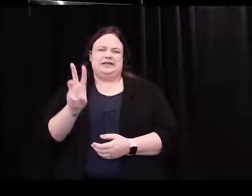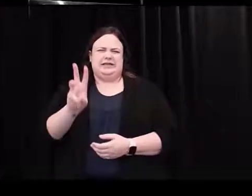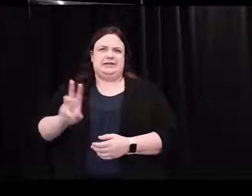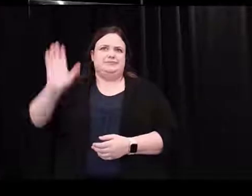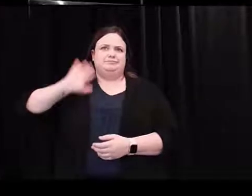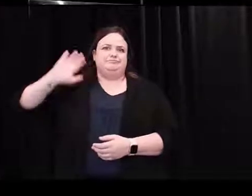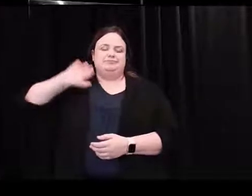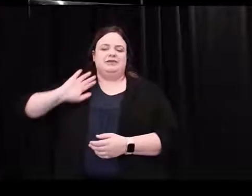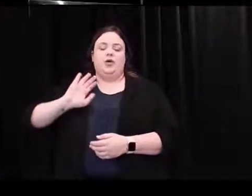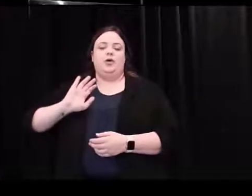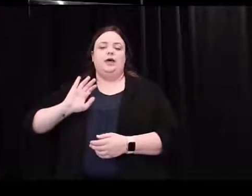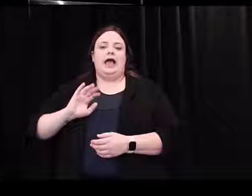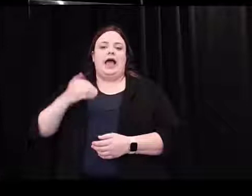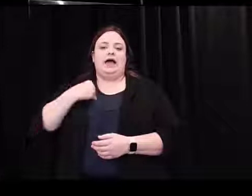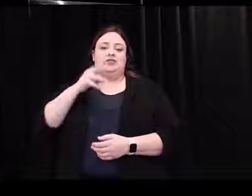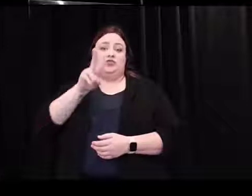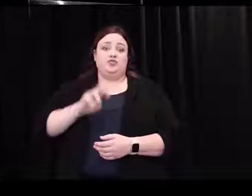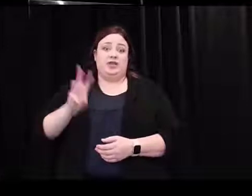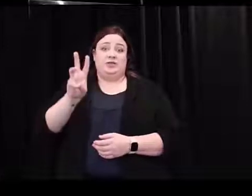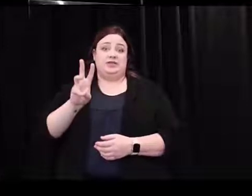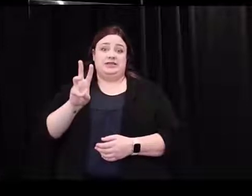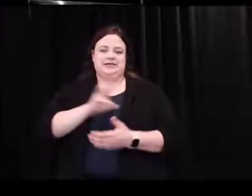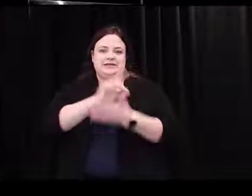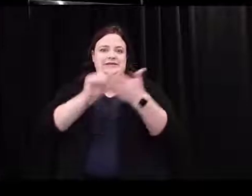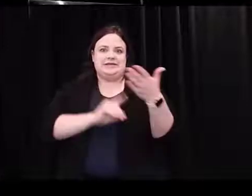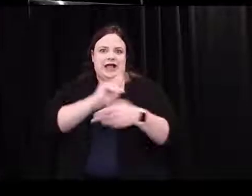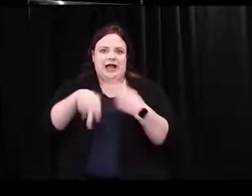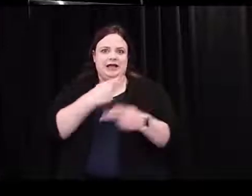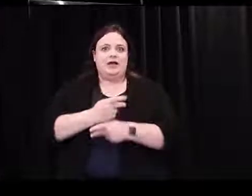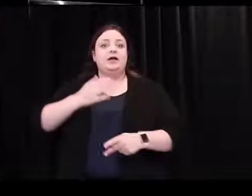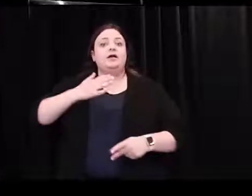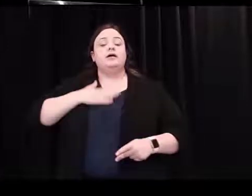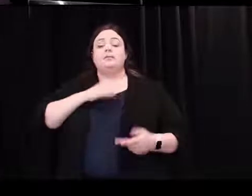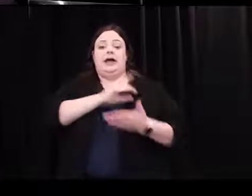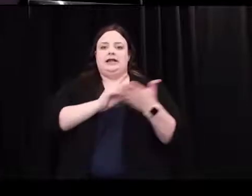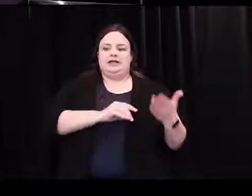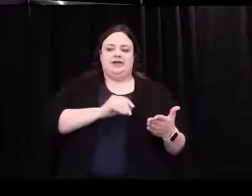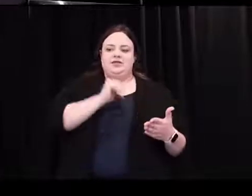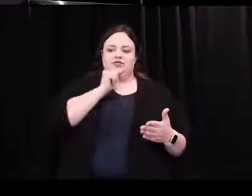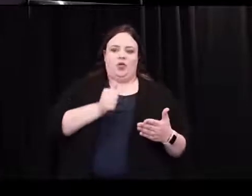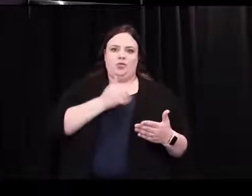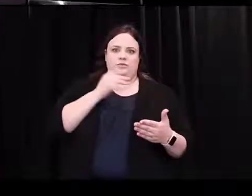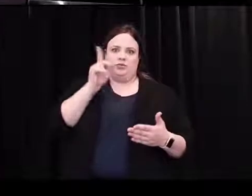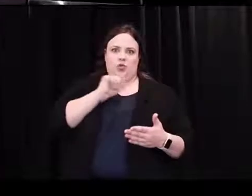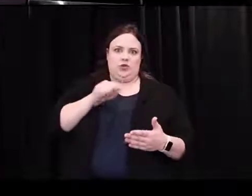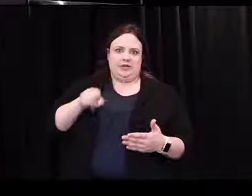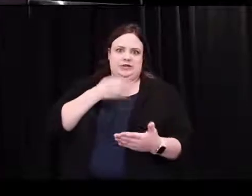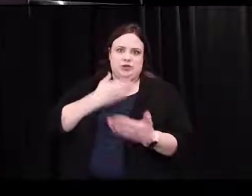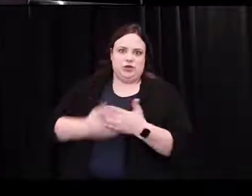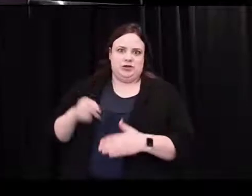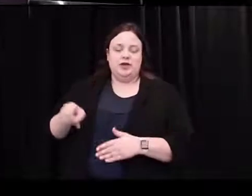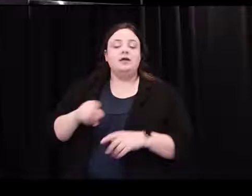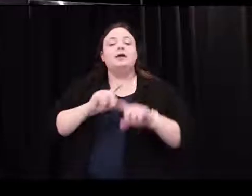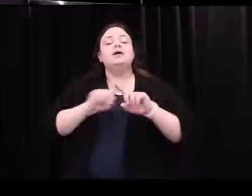so it's got a 2006 design. My designs still don't look that good. But but what was interesting about